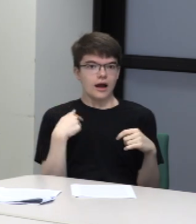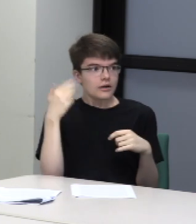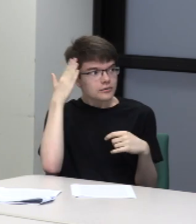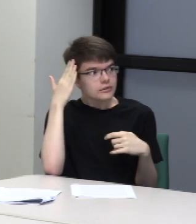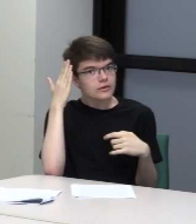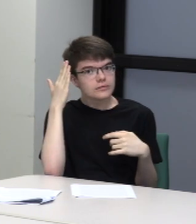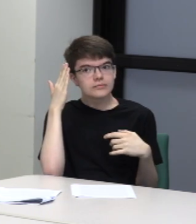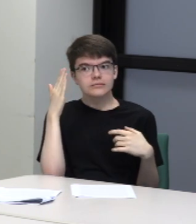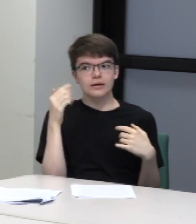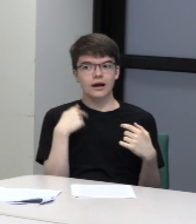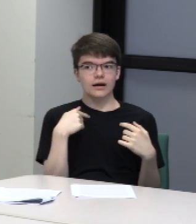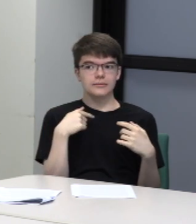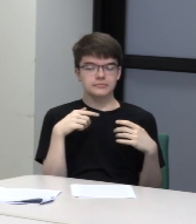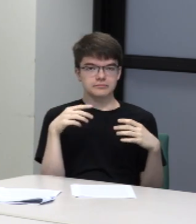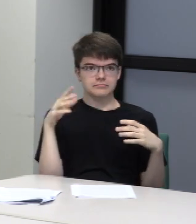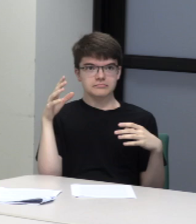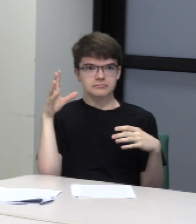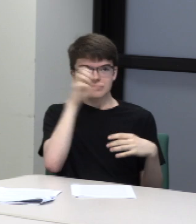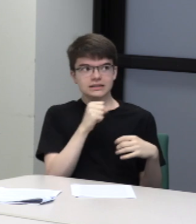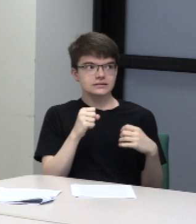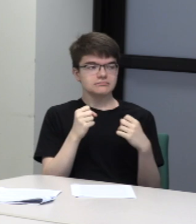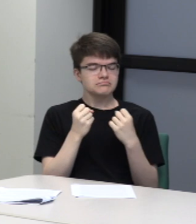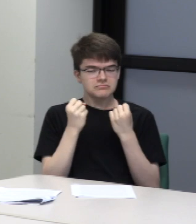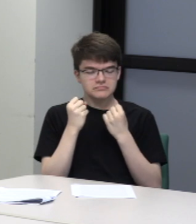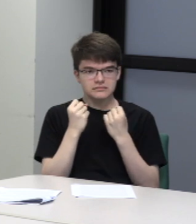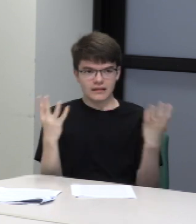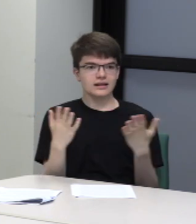But, I really like to be independent,